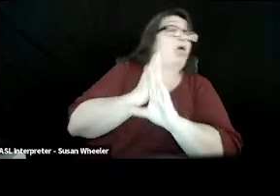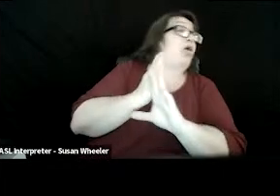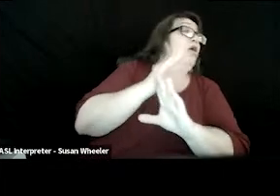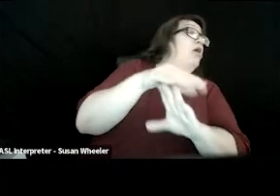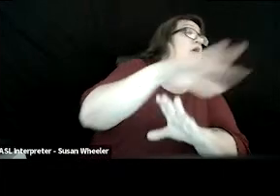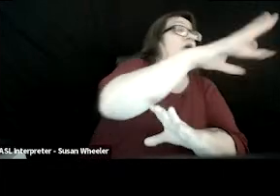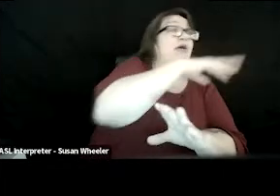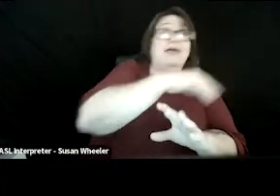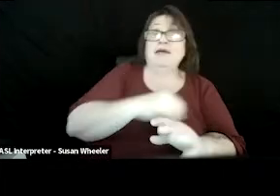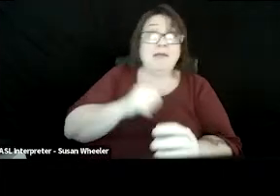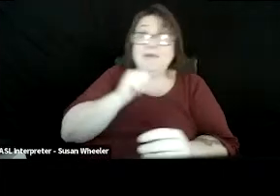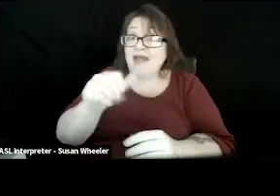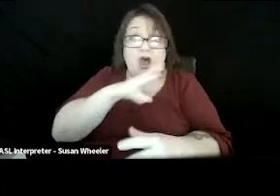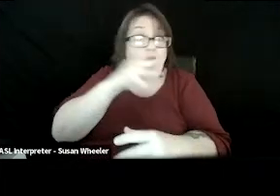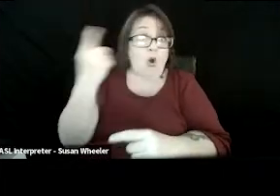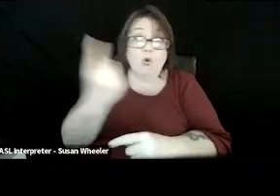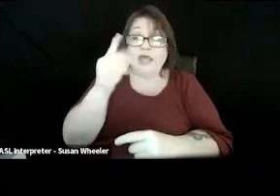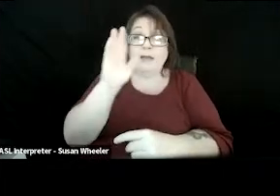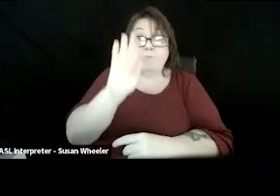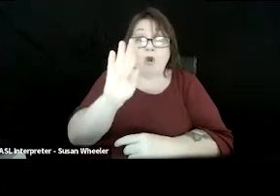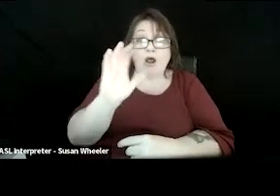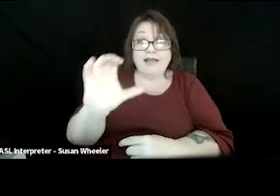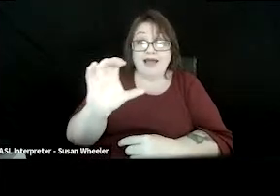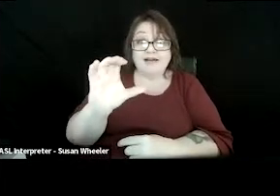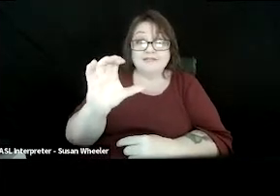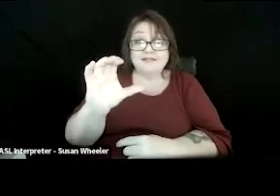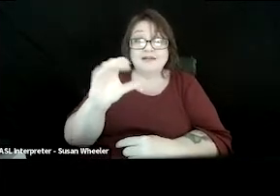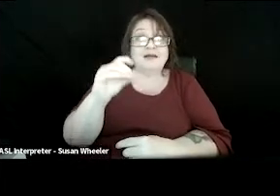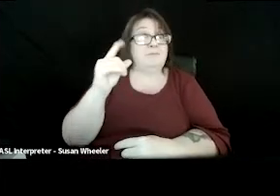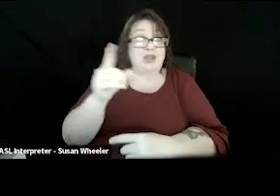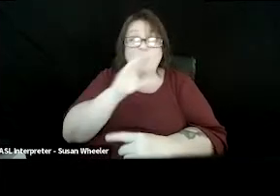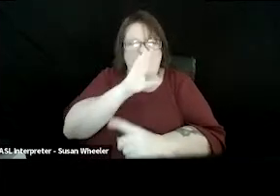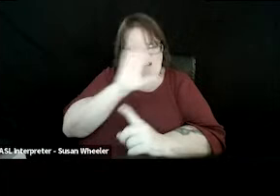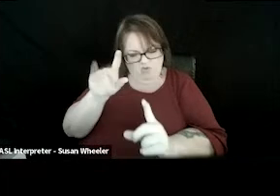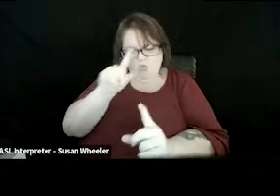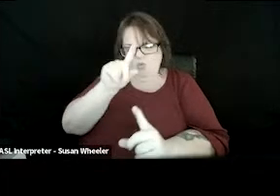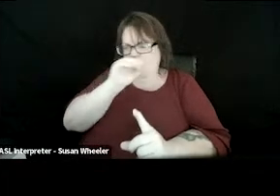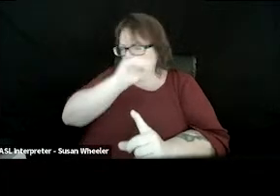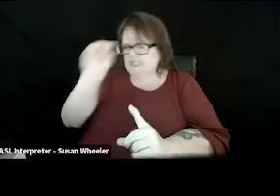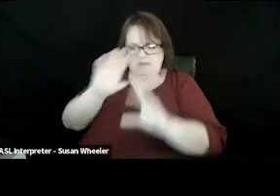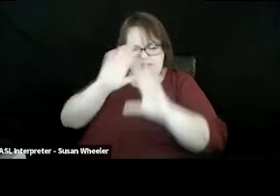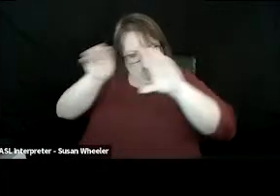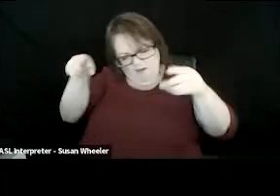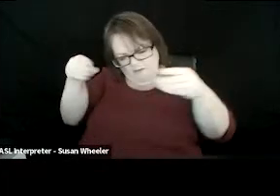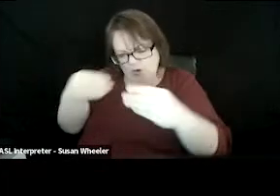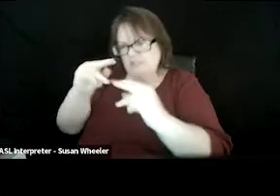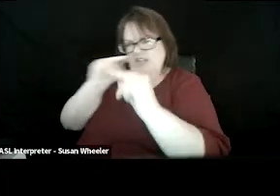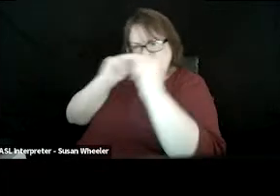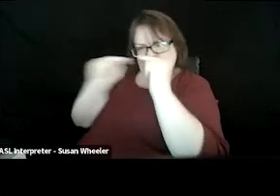that could be something else, but that they're basically saying, you're exclusive to us and you will only negotiate with us.